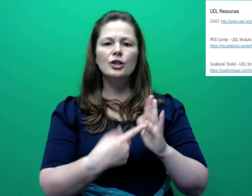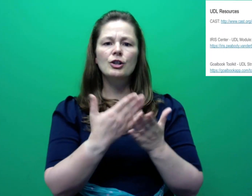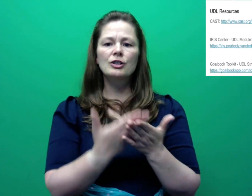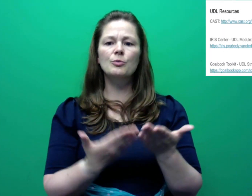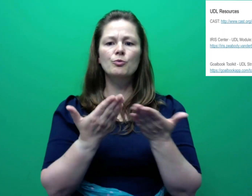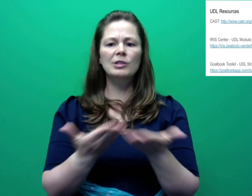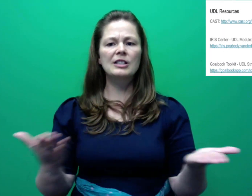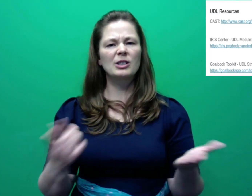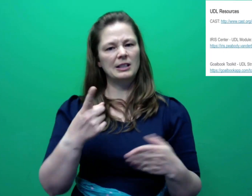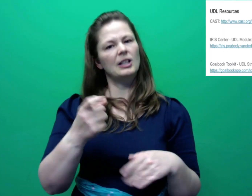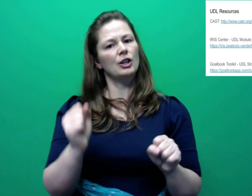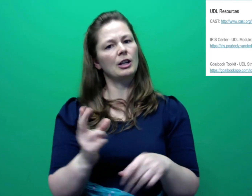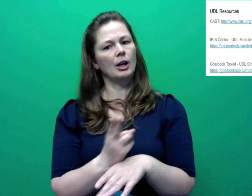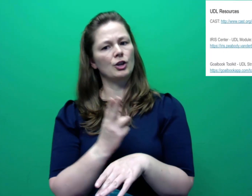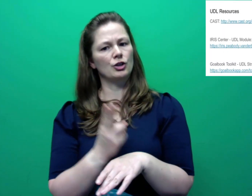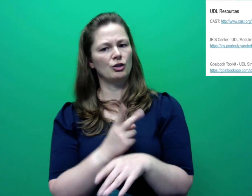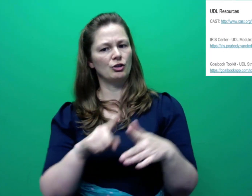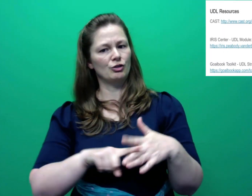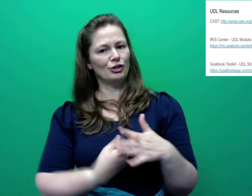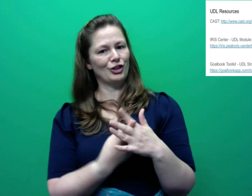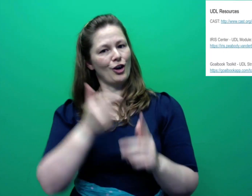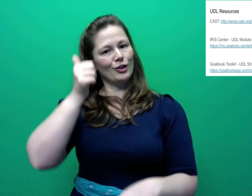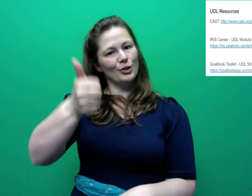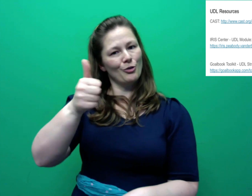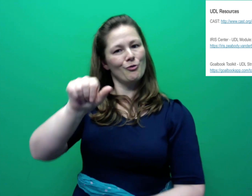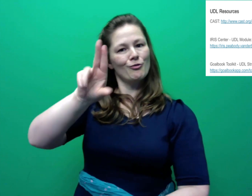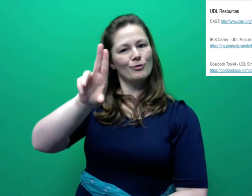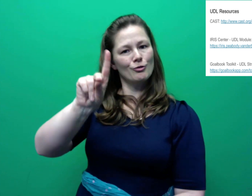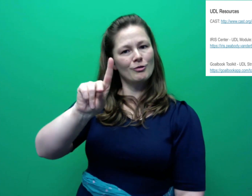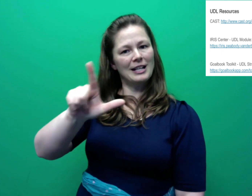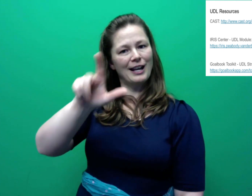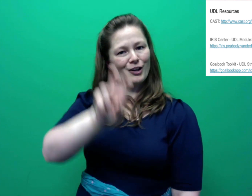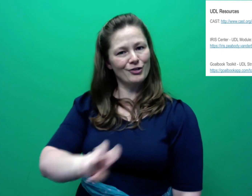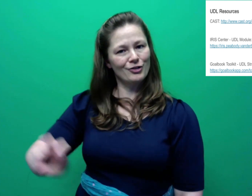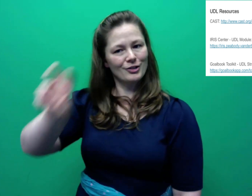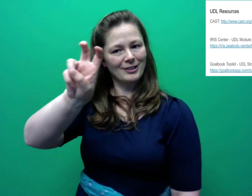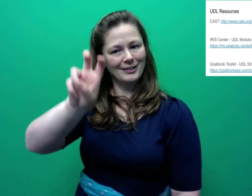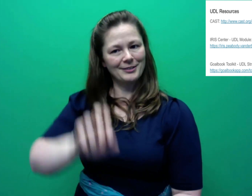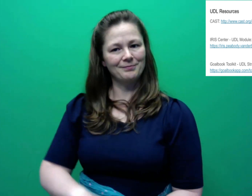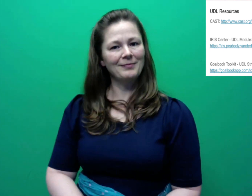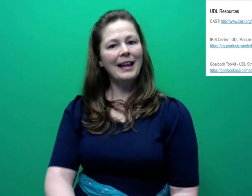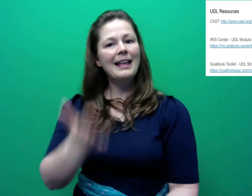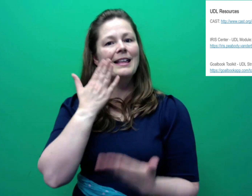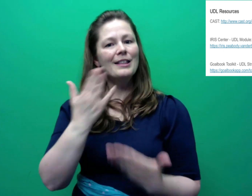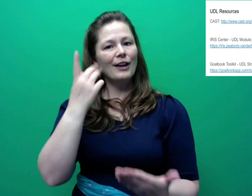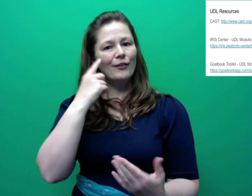Here are some resources for you to use to get started on your own UDL journey.